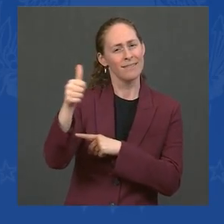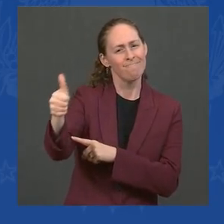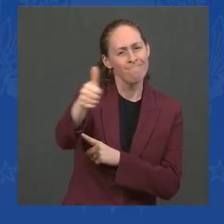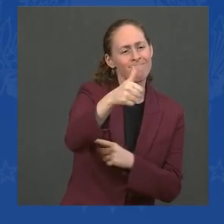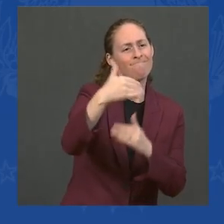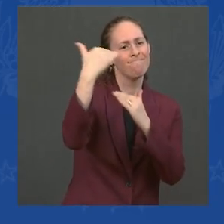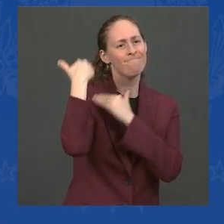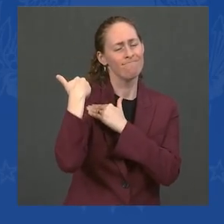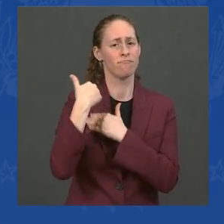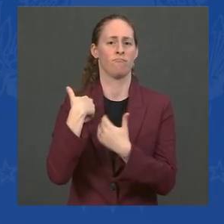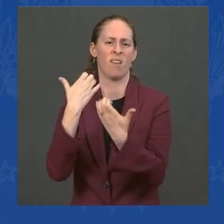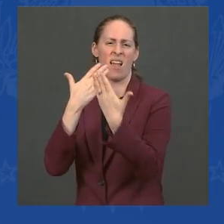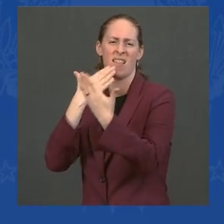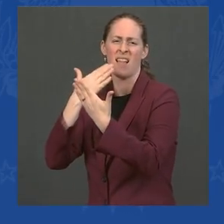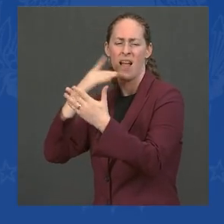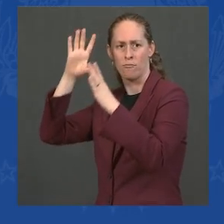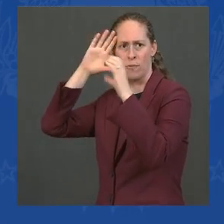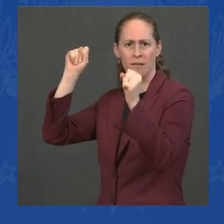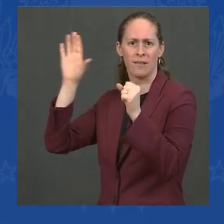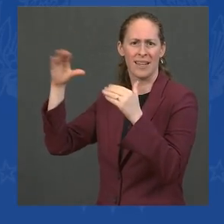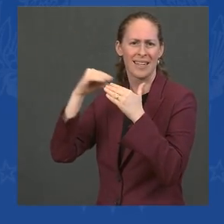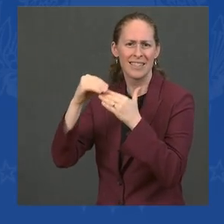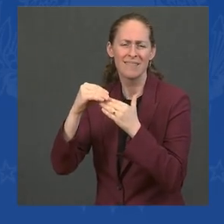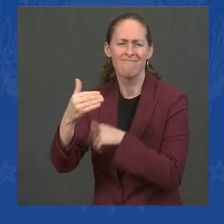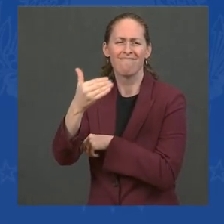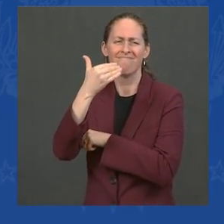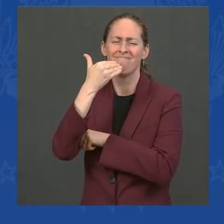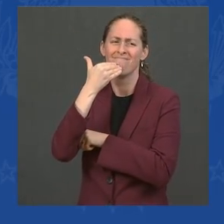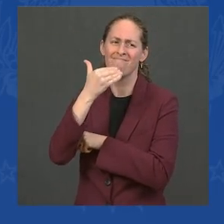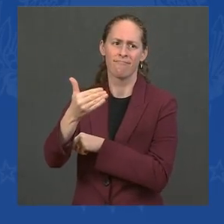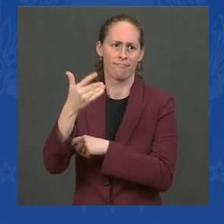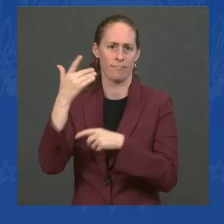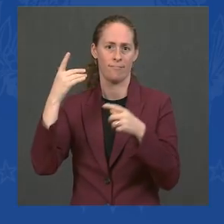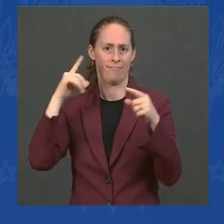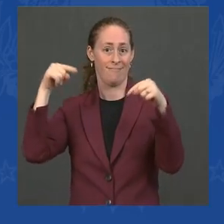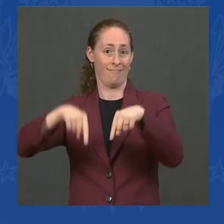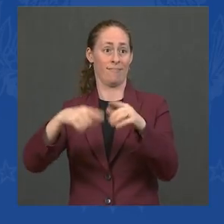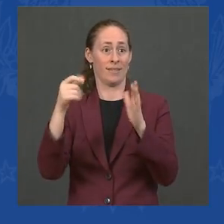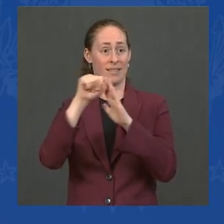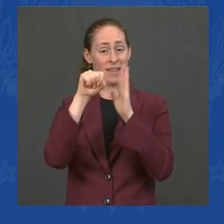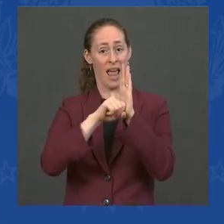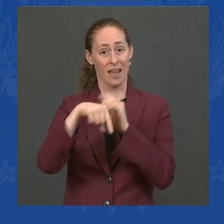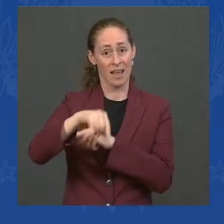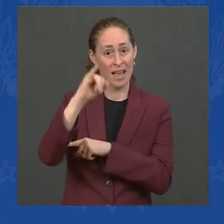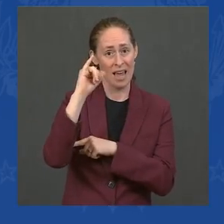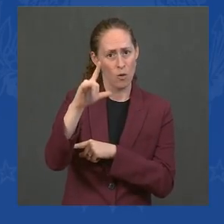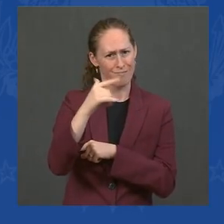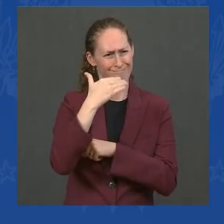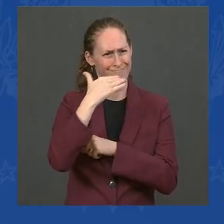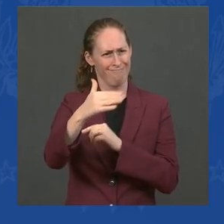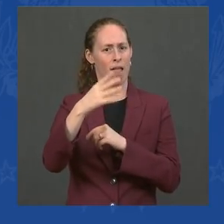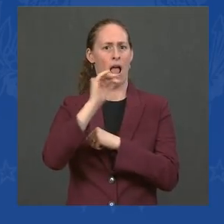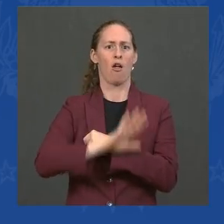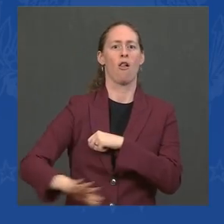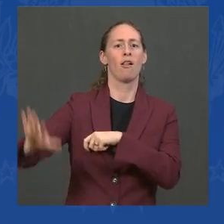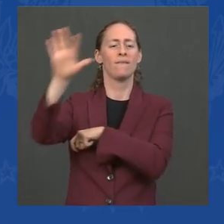and the commitment of people across Illinois and the nation, we're making real progress. In fact, just today,